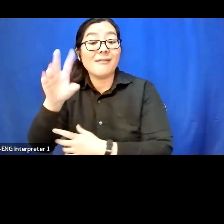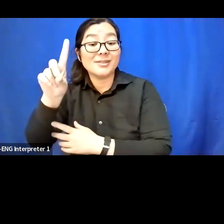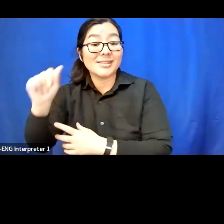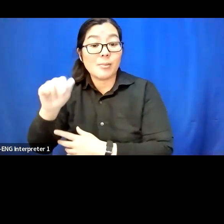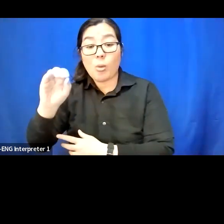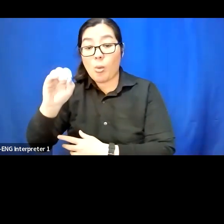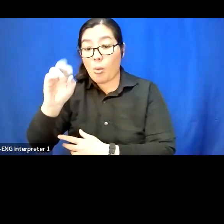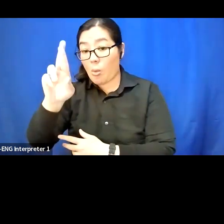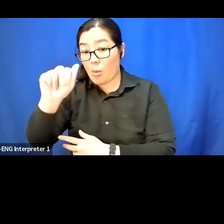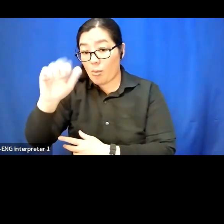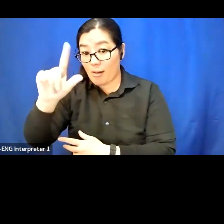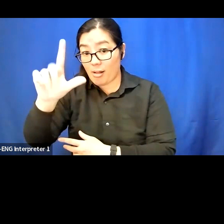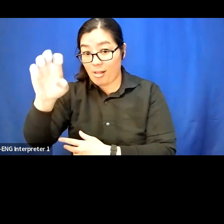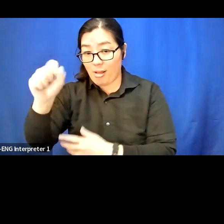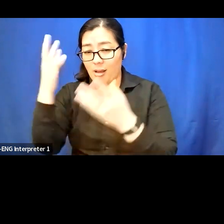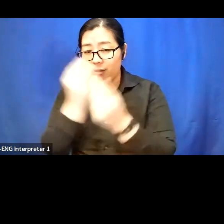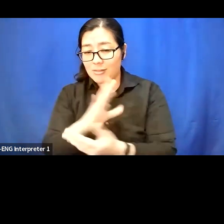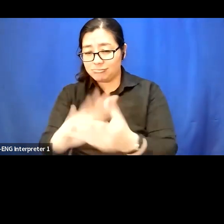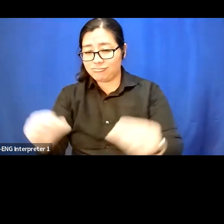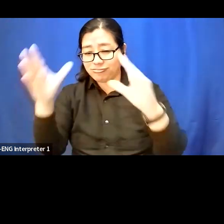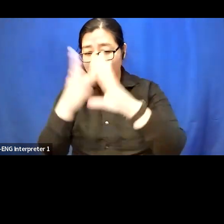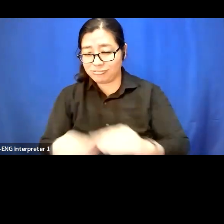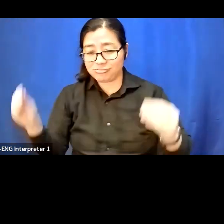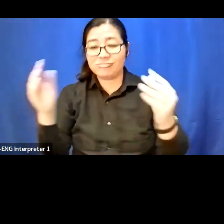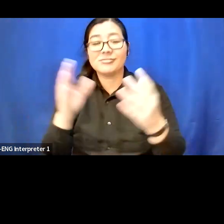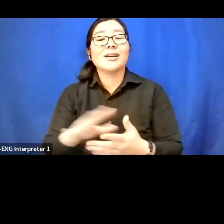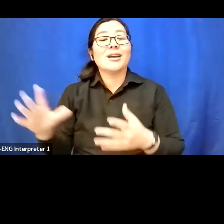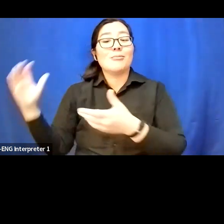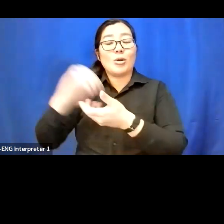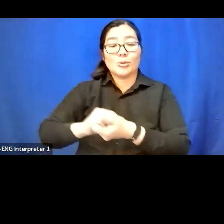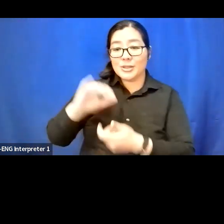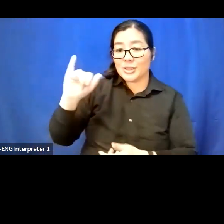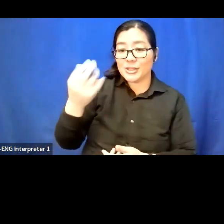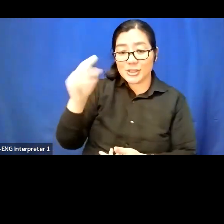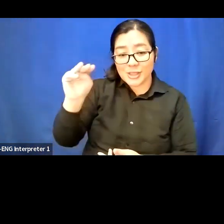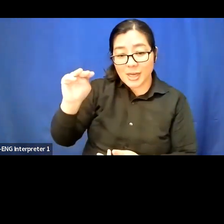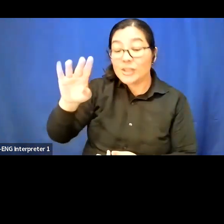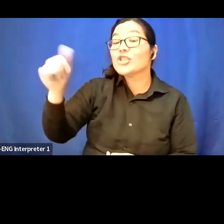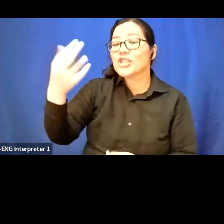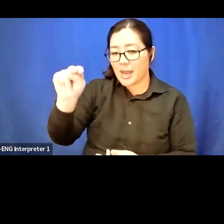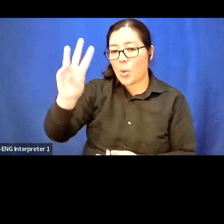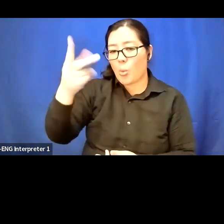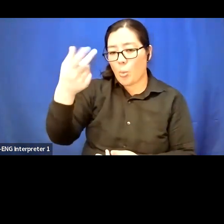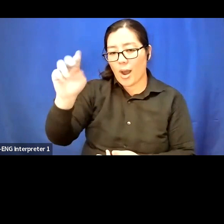which is in partnership with Jen White-Johnson and Aimi Hamraie.